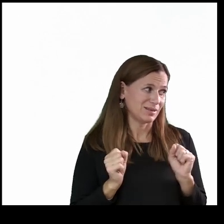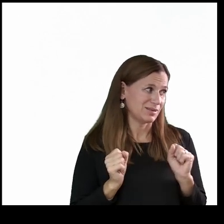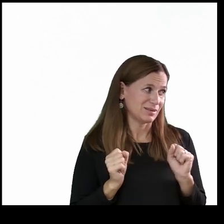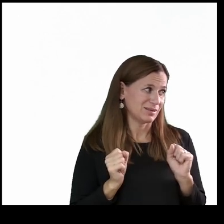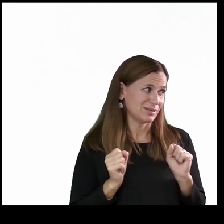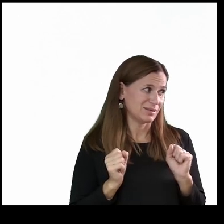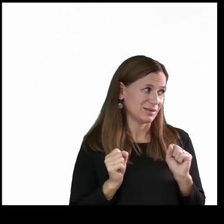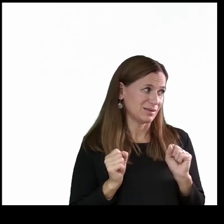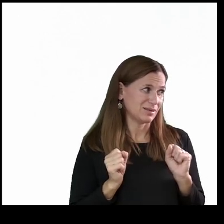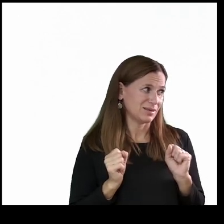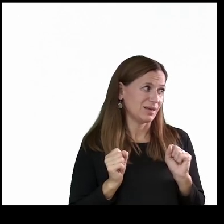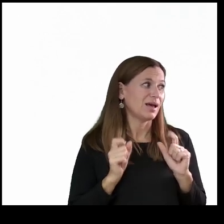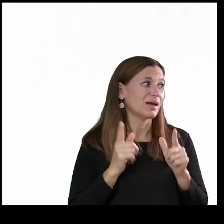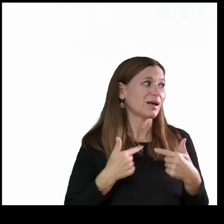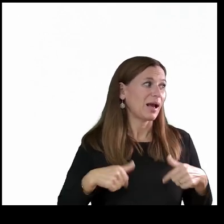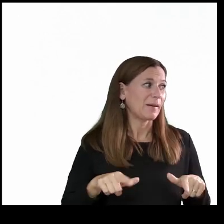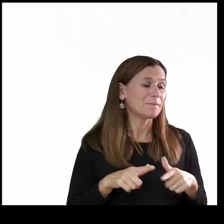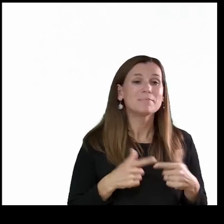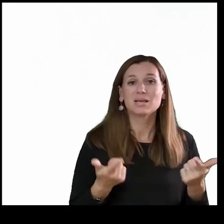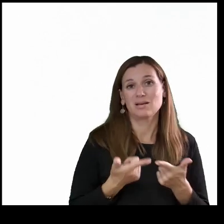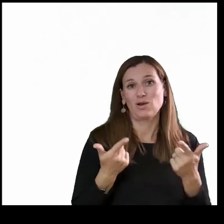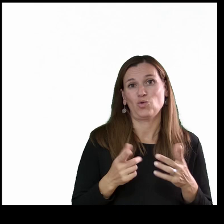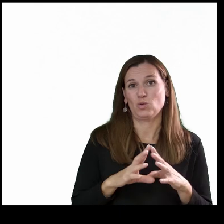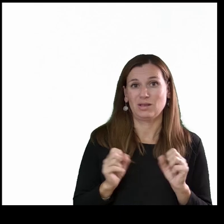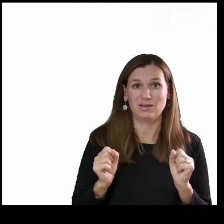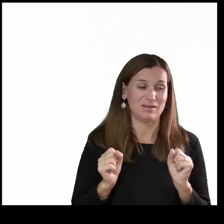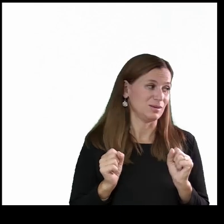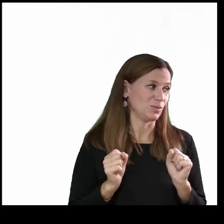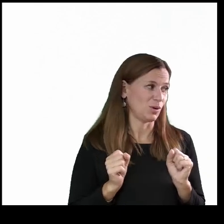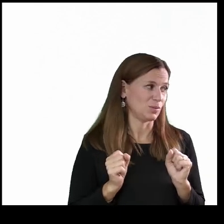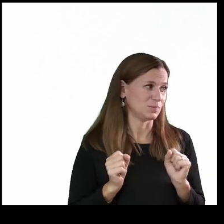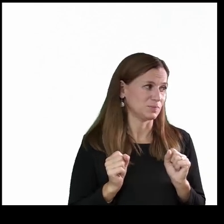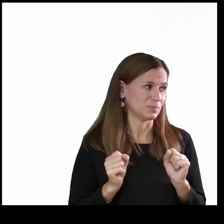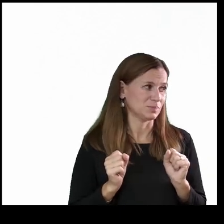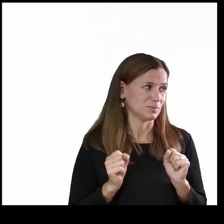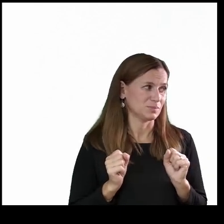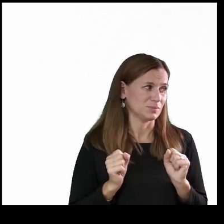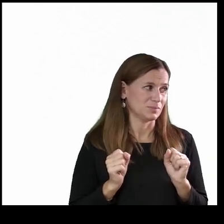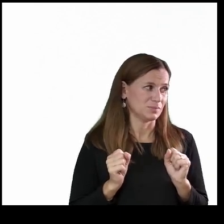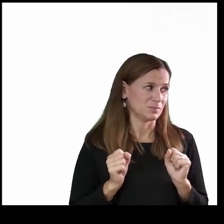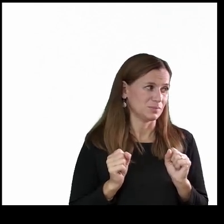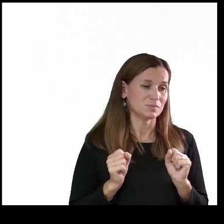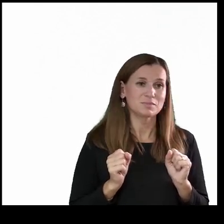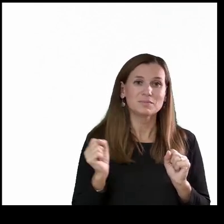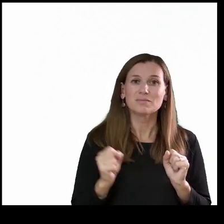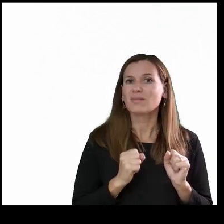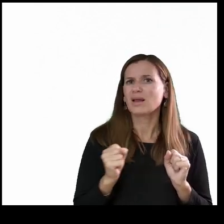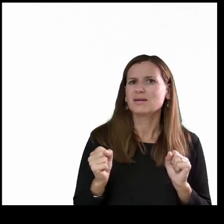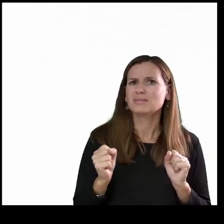What can we do to fight the school dropout?